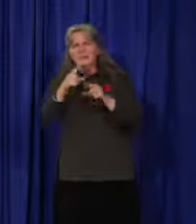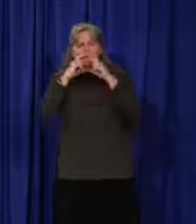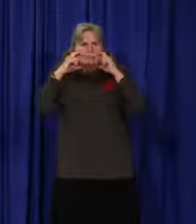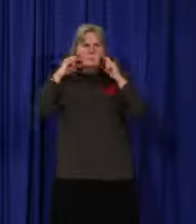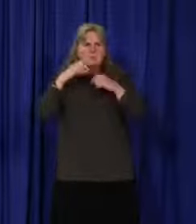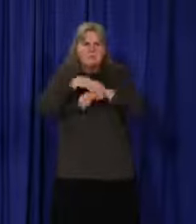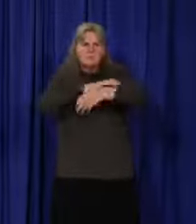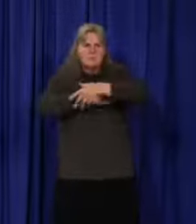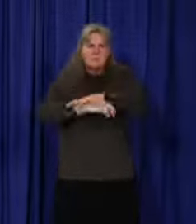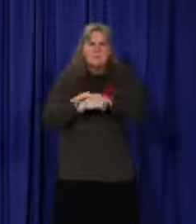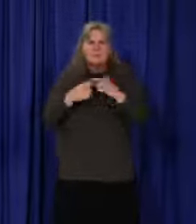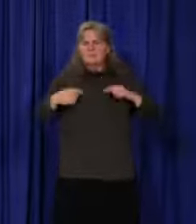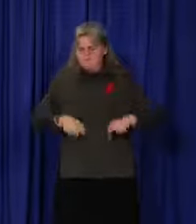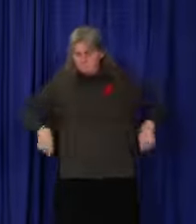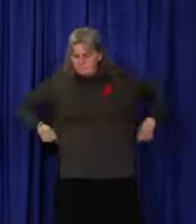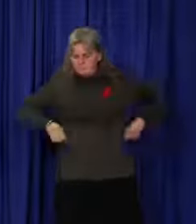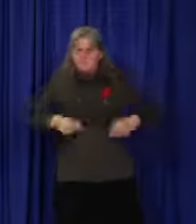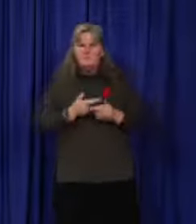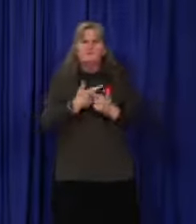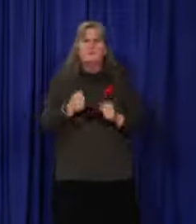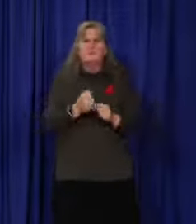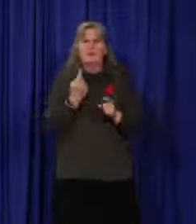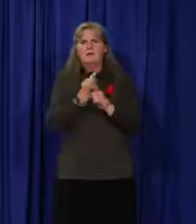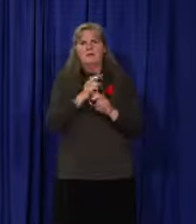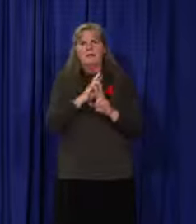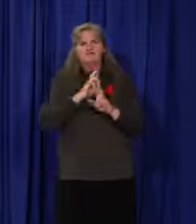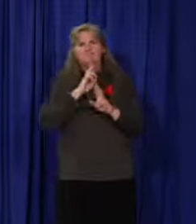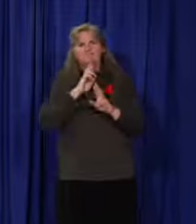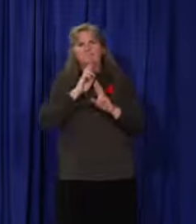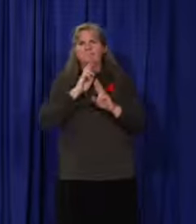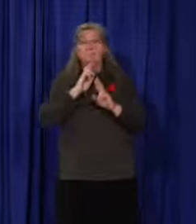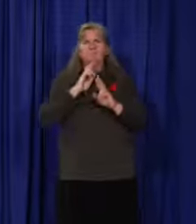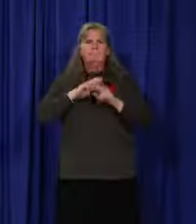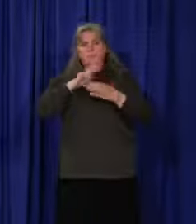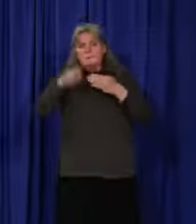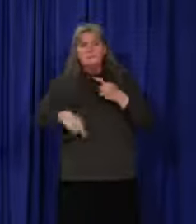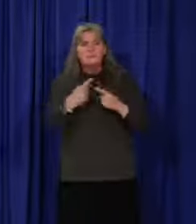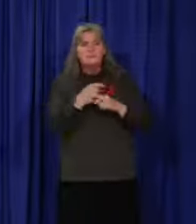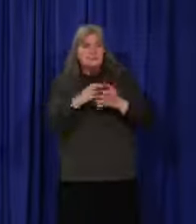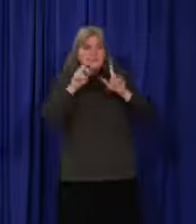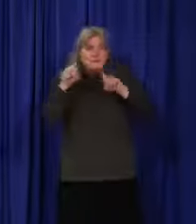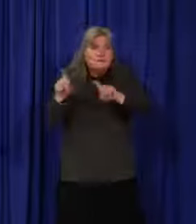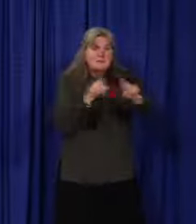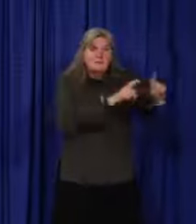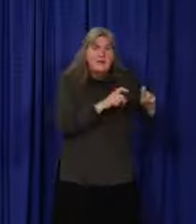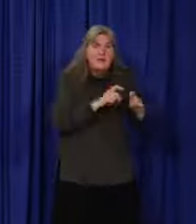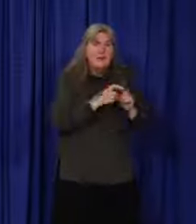speak to hunters and your message for them? Sure. So, again, to quote my